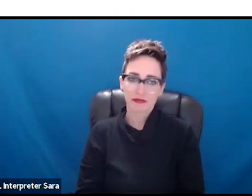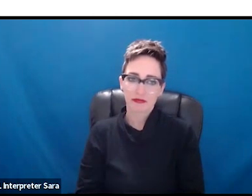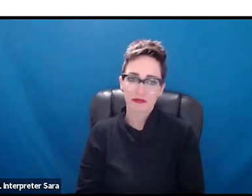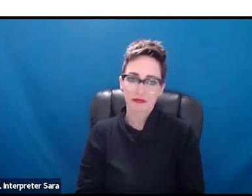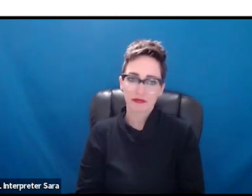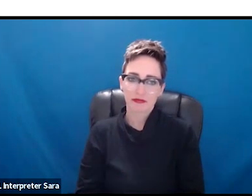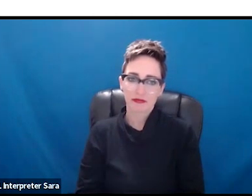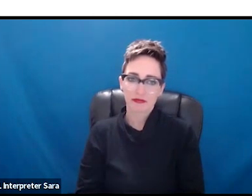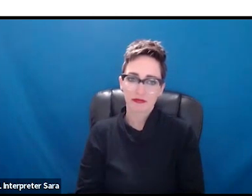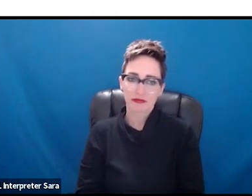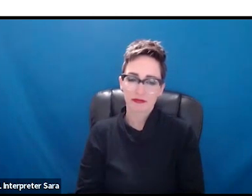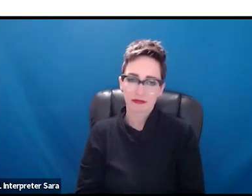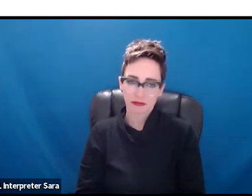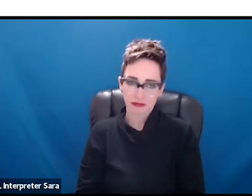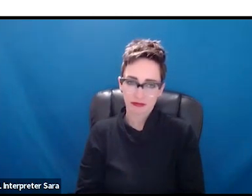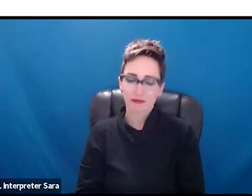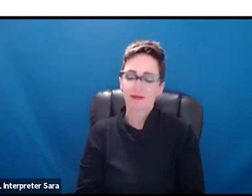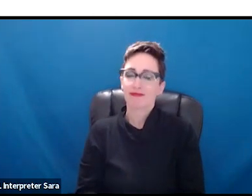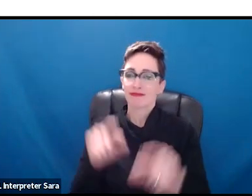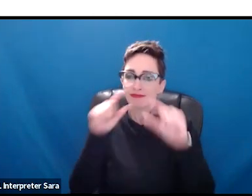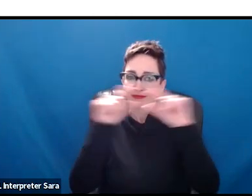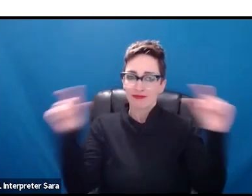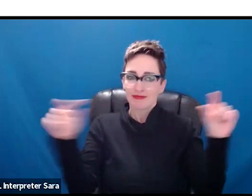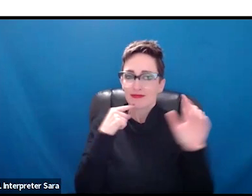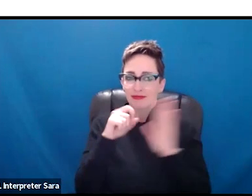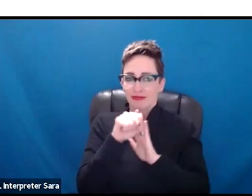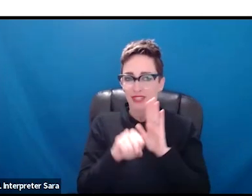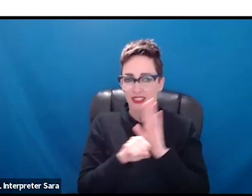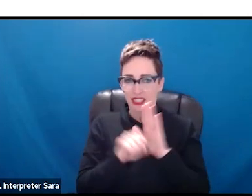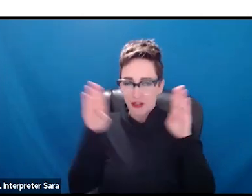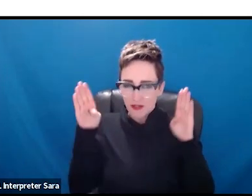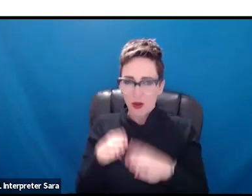on increasing access to community based services, including successful